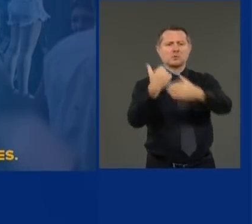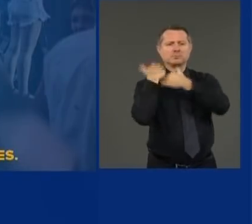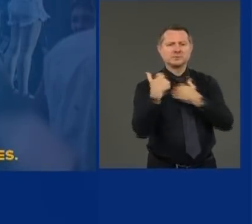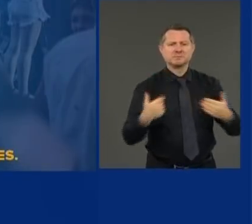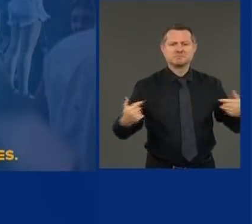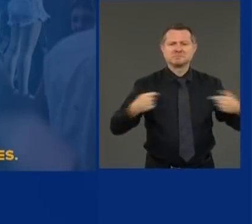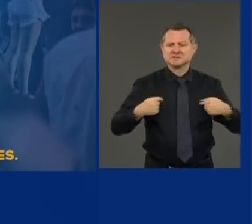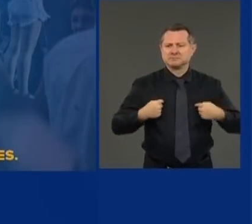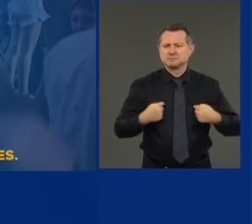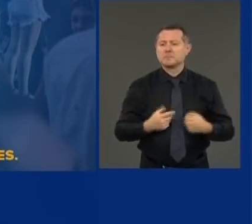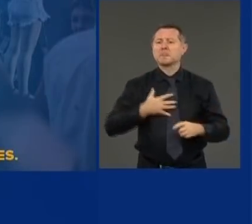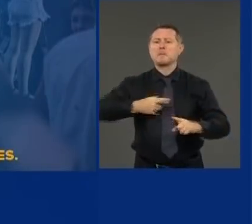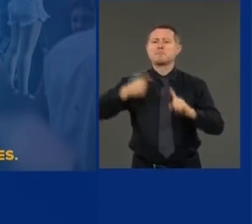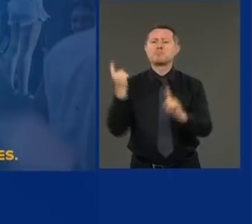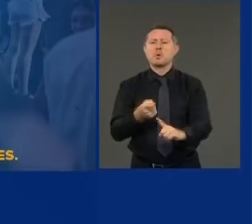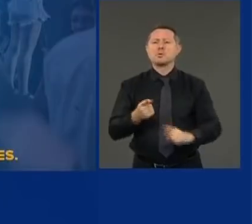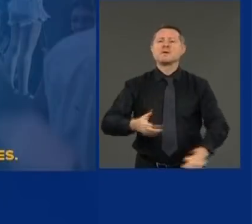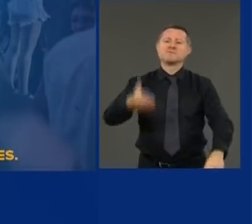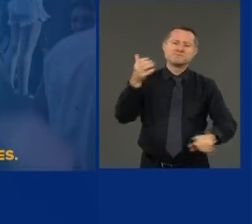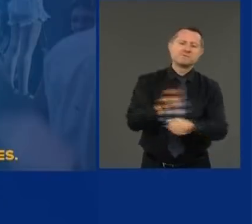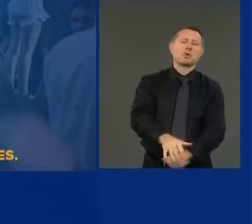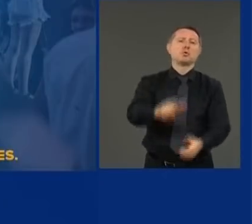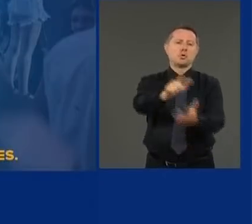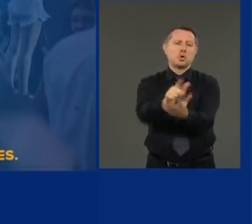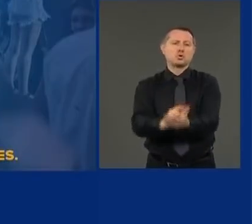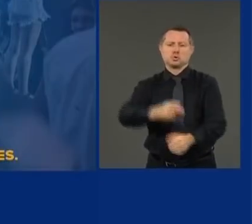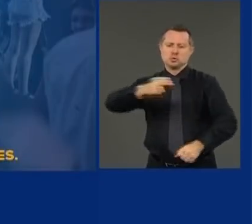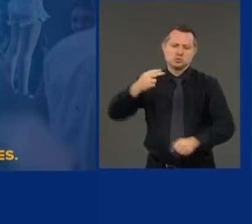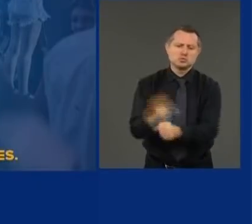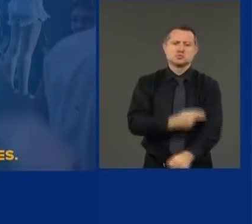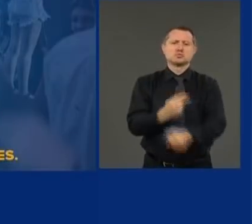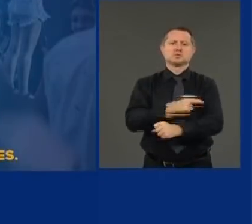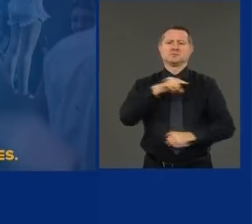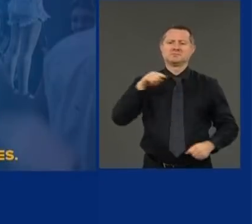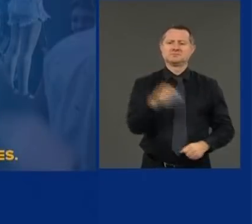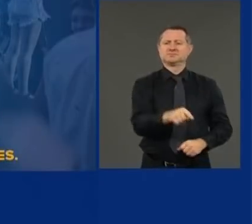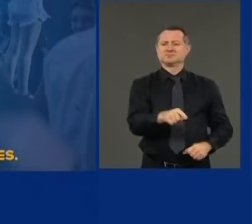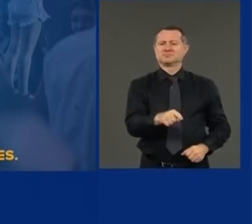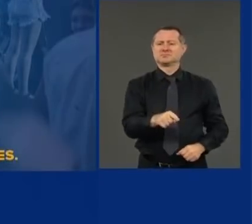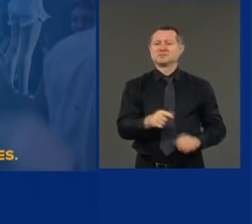BLAME THE GOVERNOR. I DON'T HAVE A PROBLEM WITH THAT. BUT THEY HAVE TO ENFORCE THE